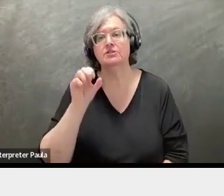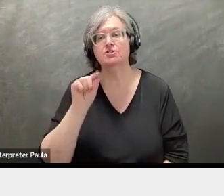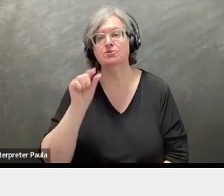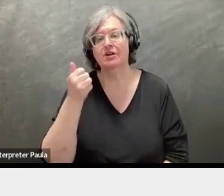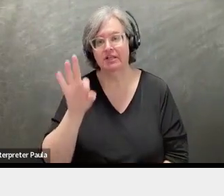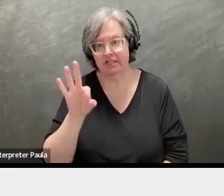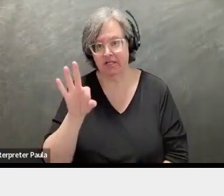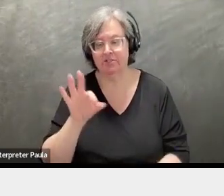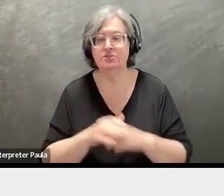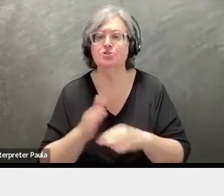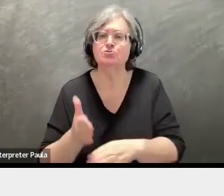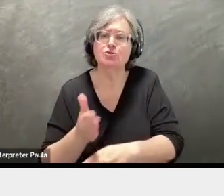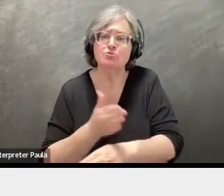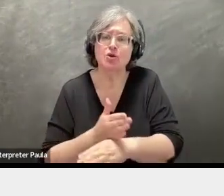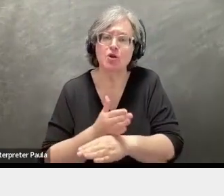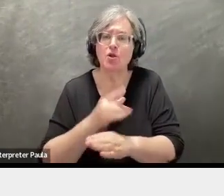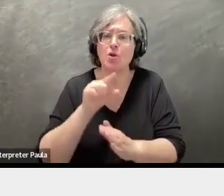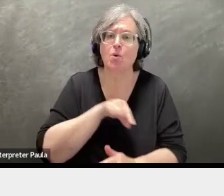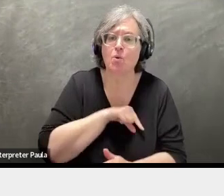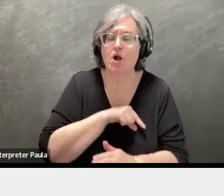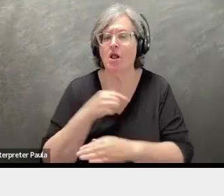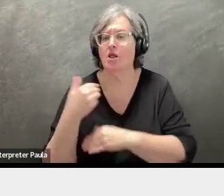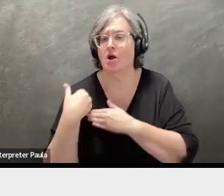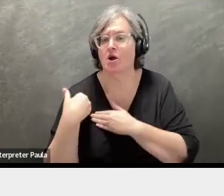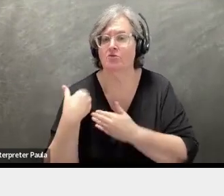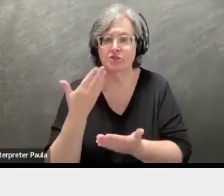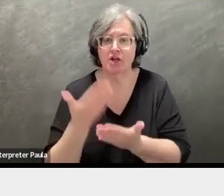the quality and accountability and evidence base of AOD